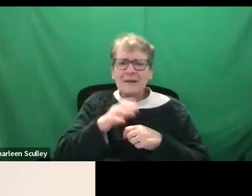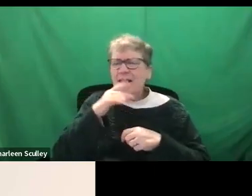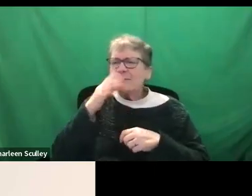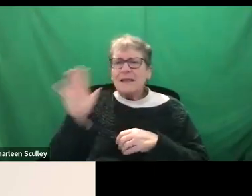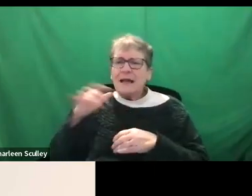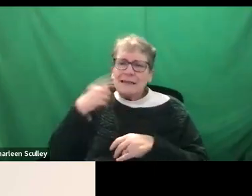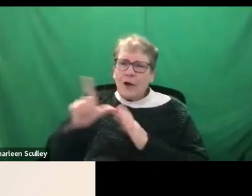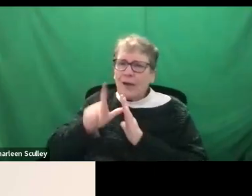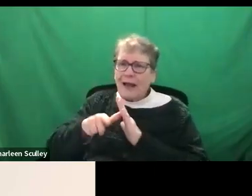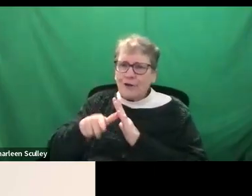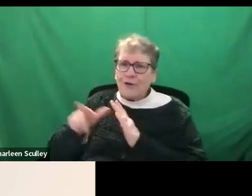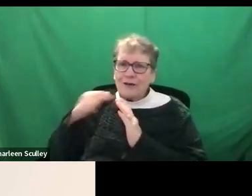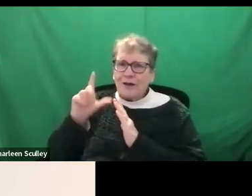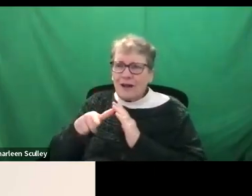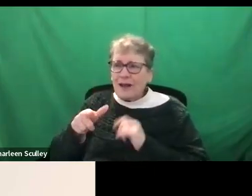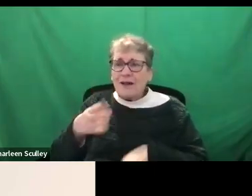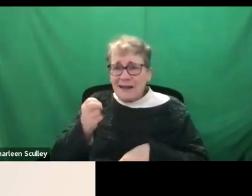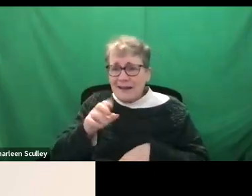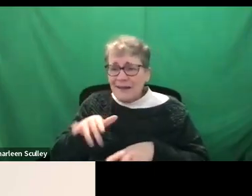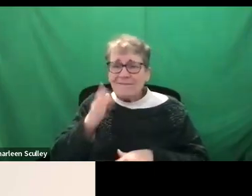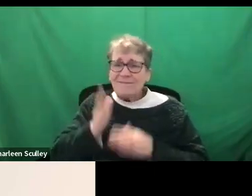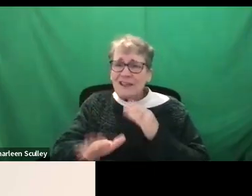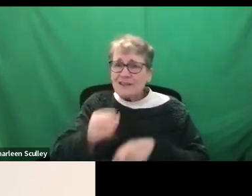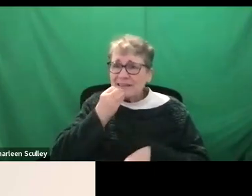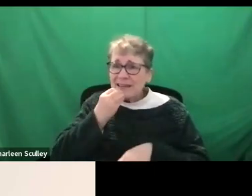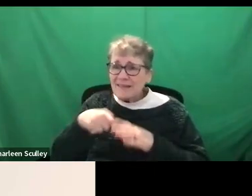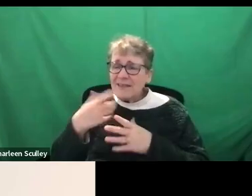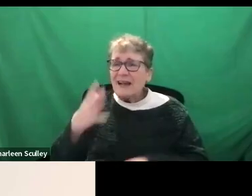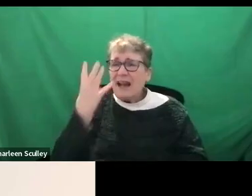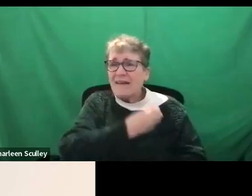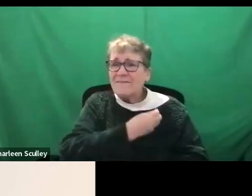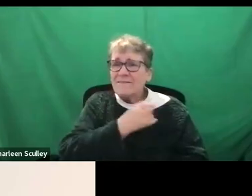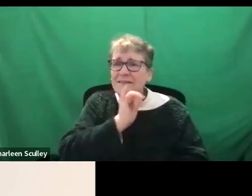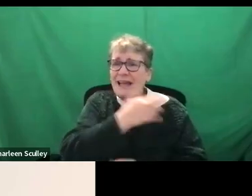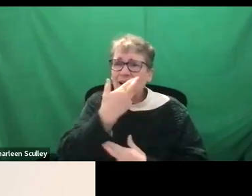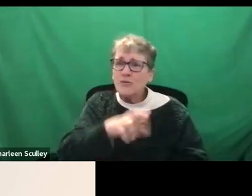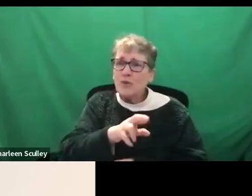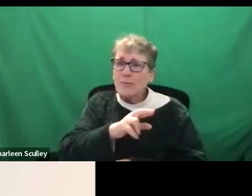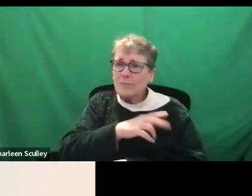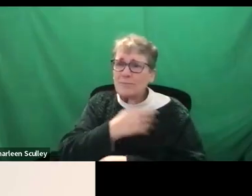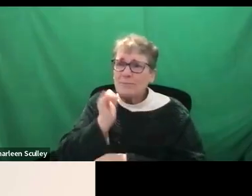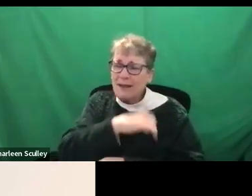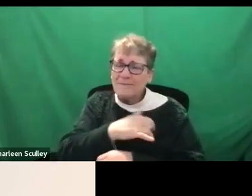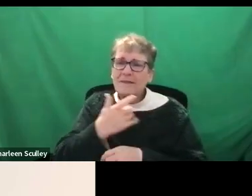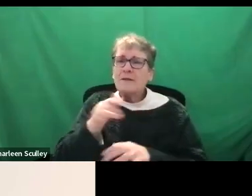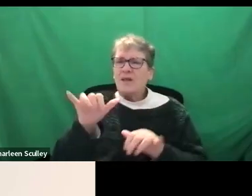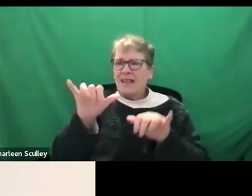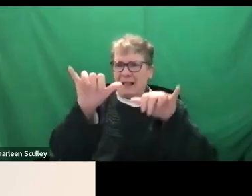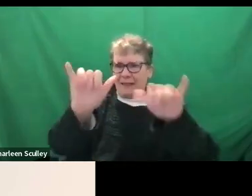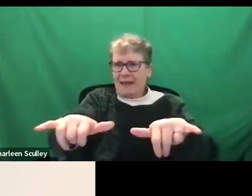And then later on, the boy saw that his siblings were arguing, got into a fight.